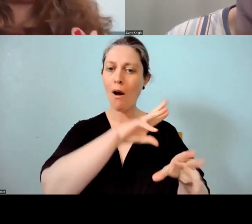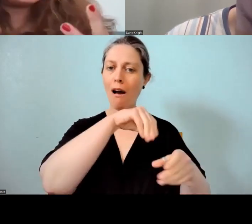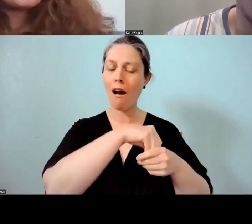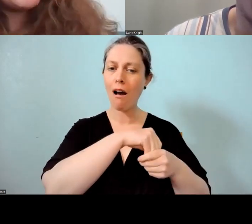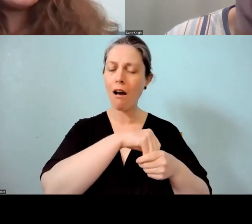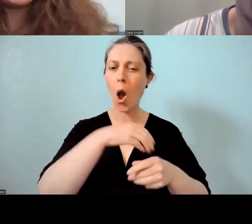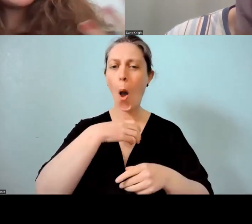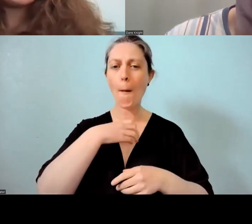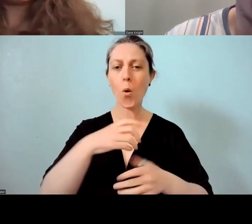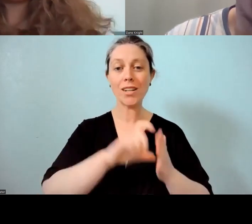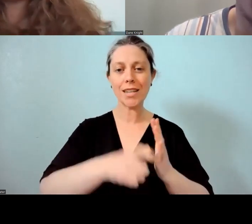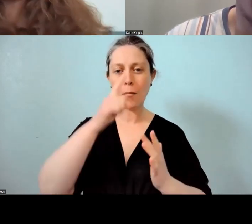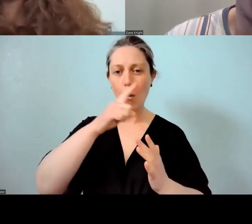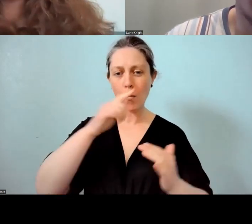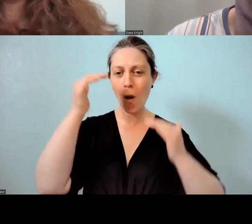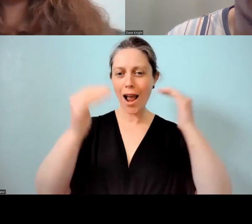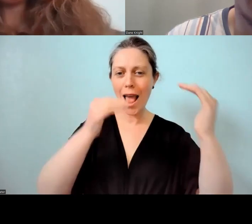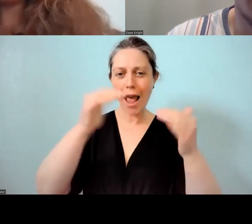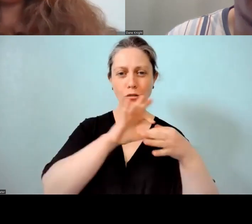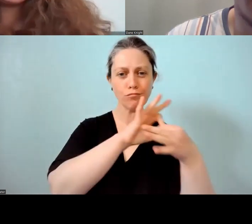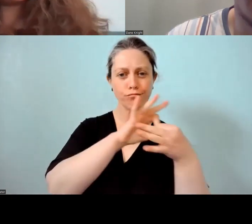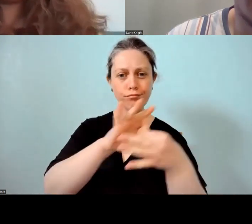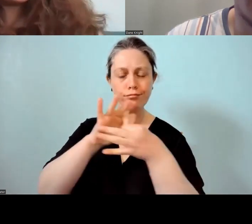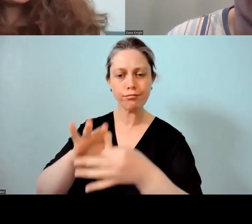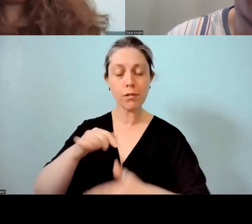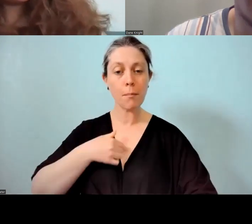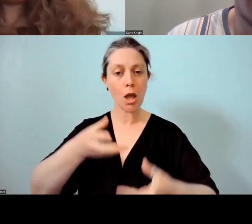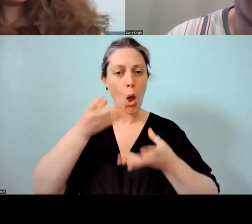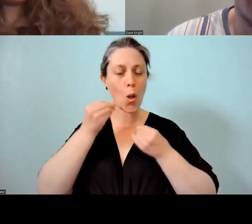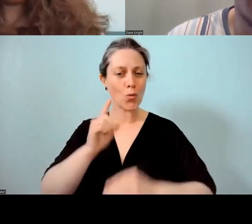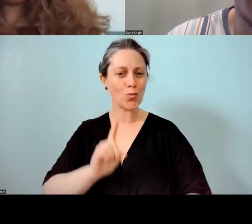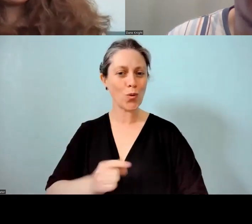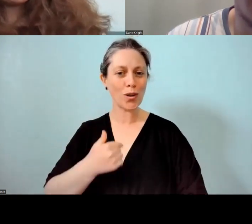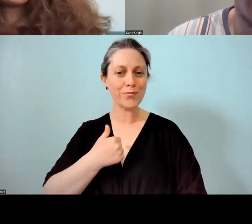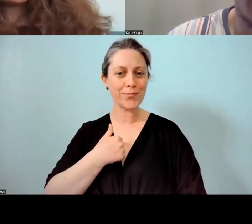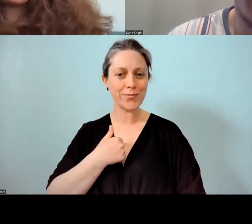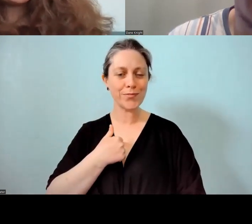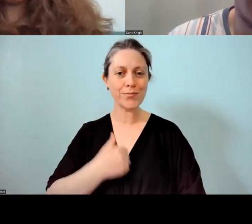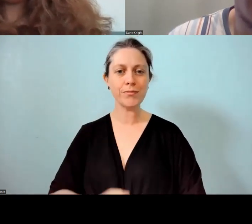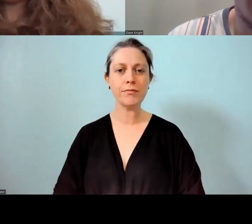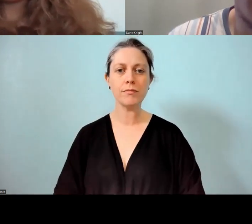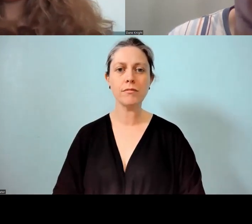with disabled people, adults, you know. And what I've learned is that I don't have